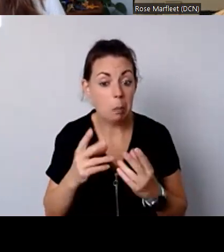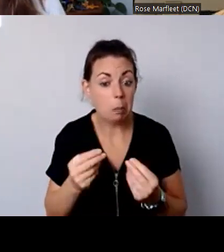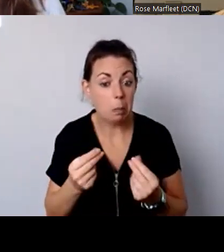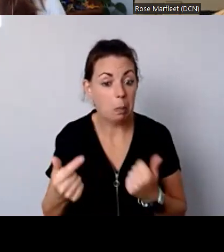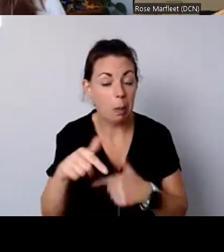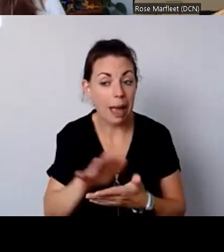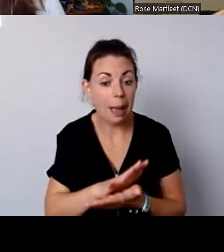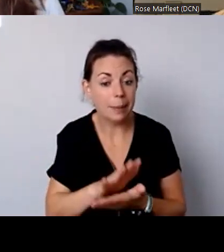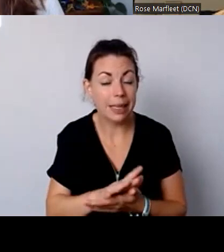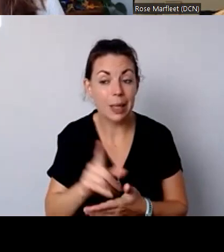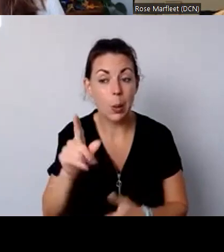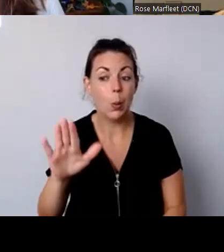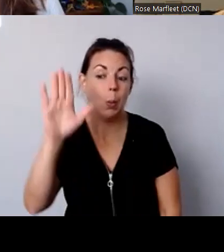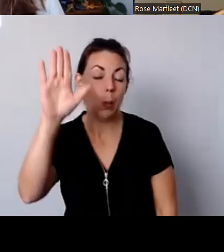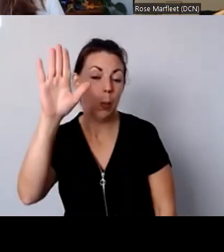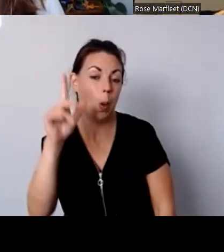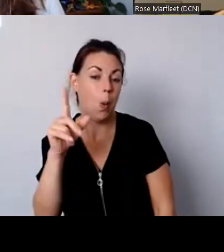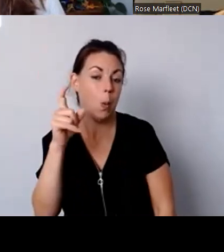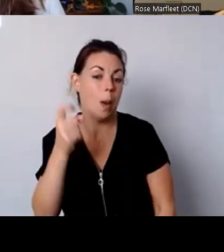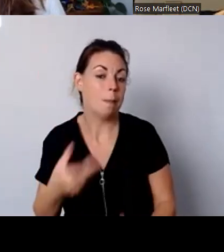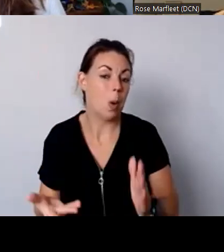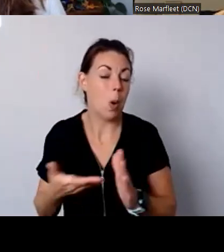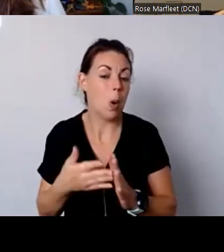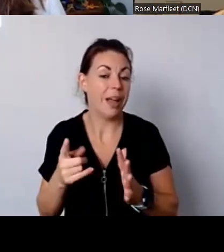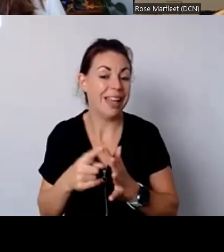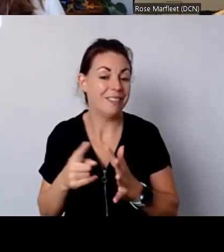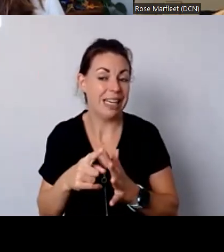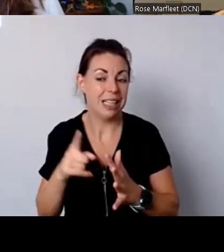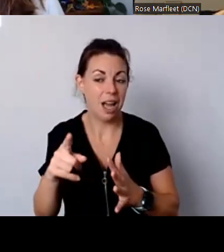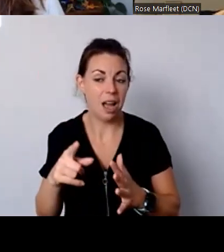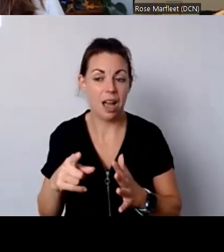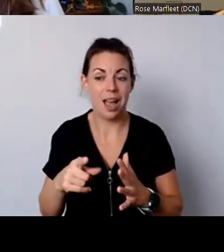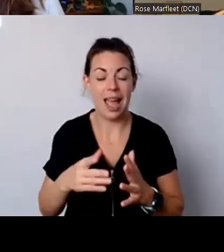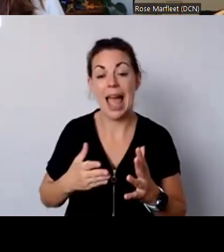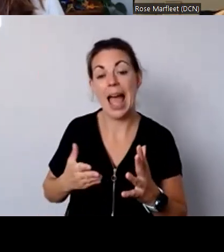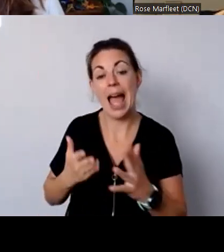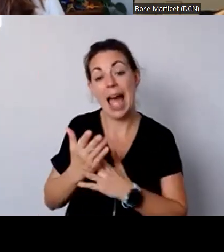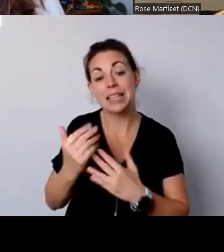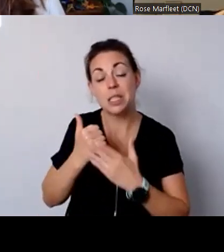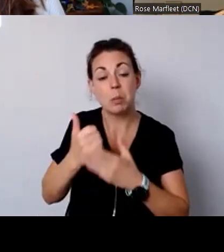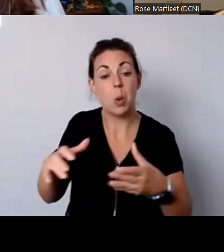Actually, one more thing that I just thought about is that our access support team is happy to help